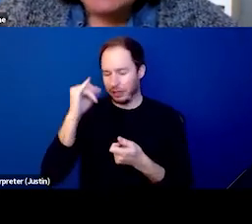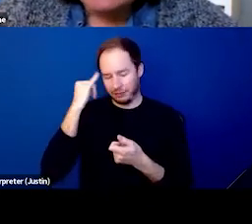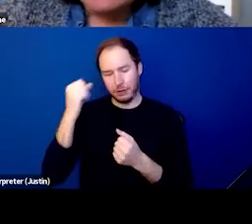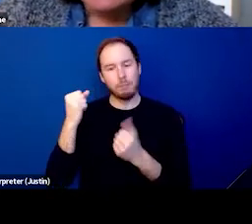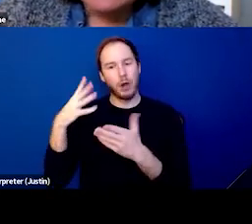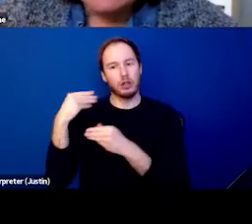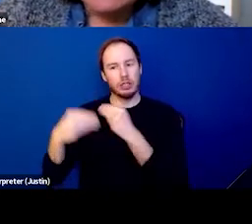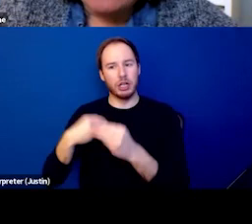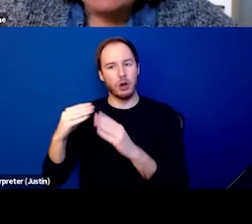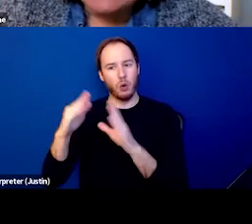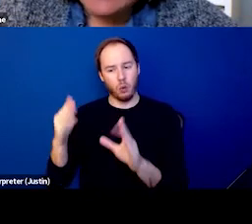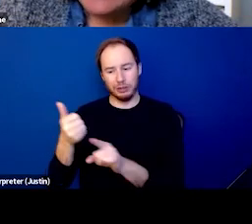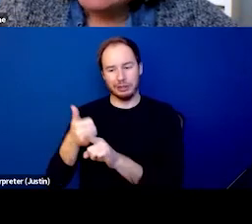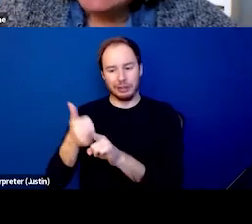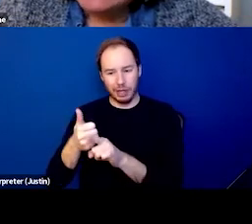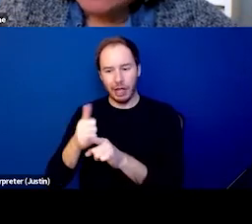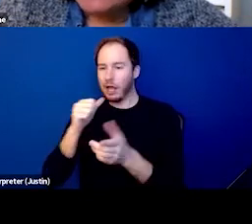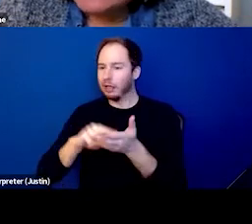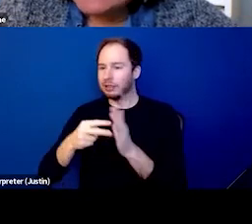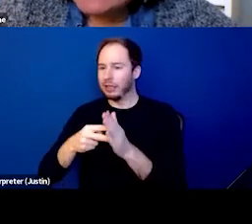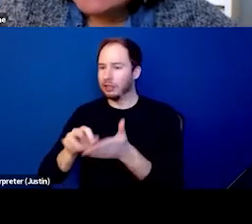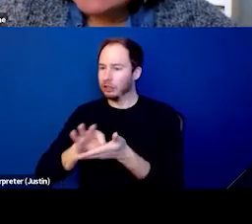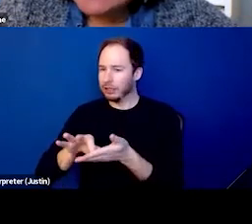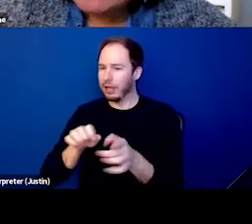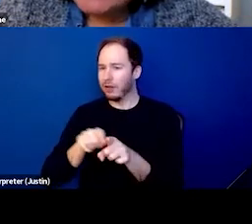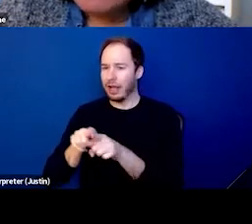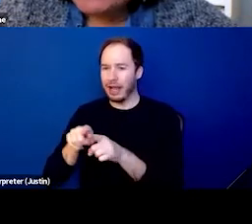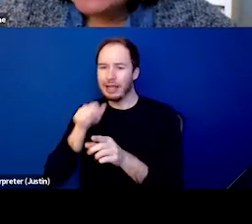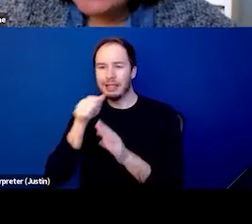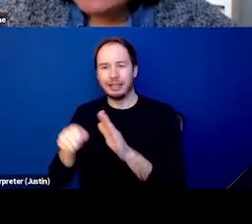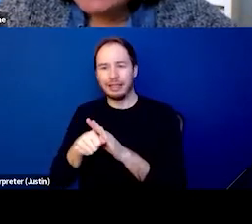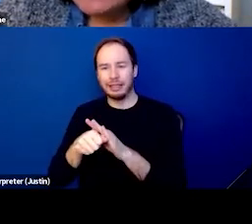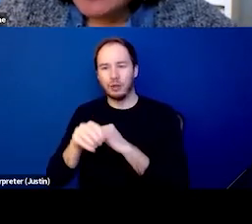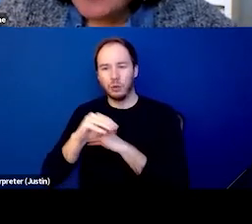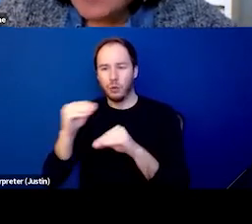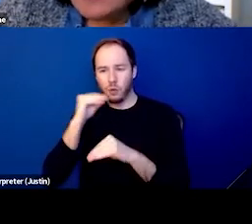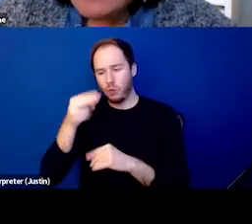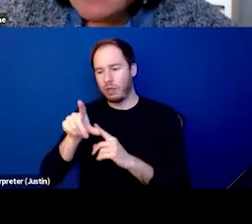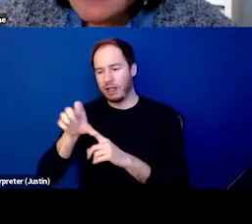get unintentionally counted as hidden homelessness. Is that something Rose you can opine on?